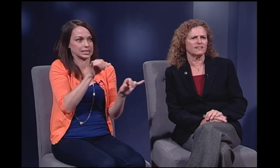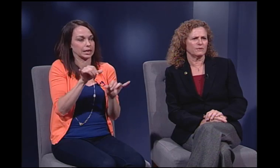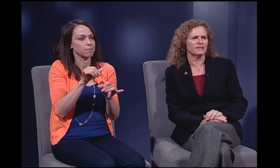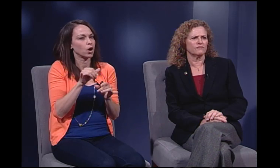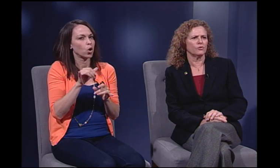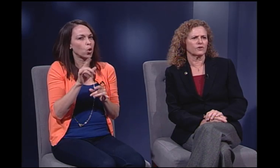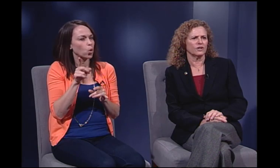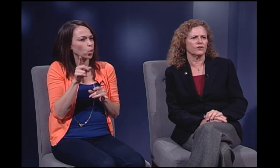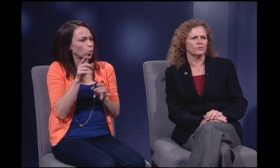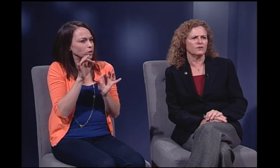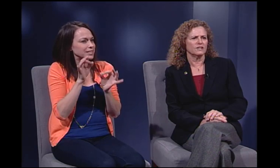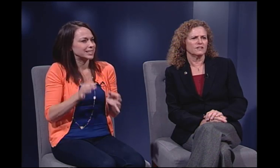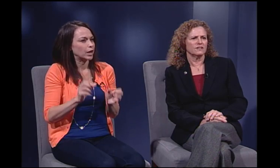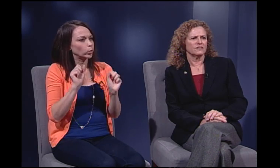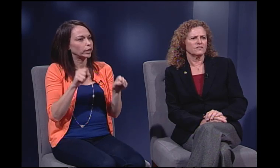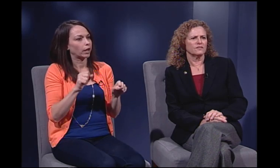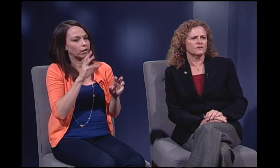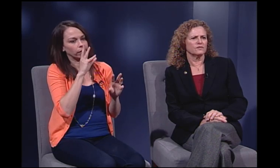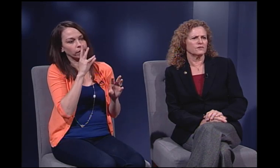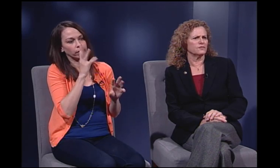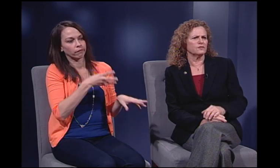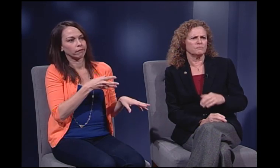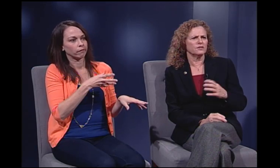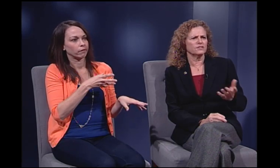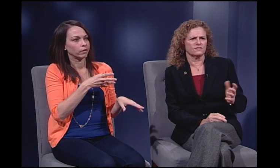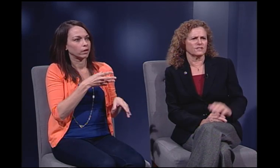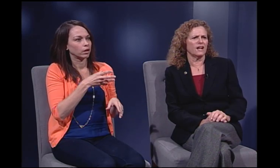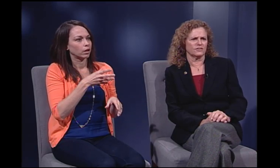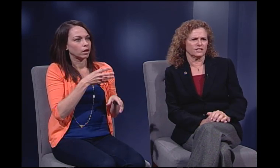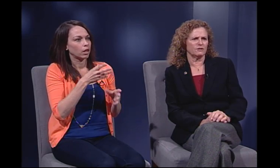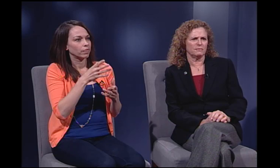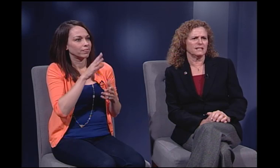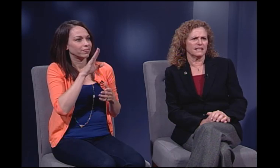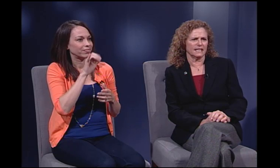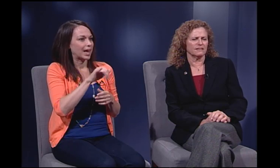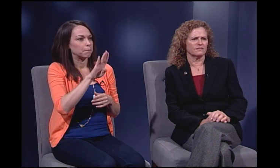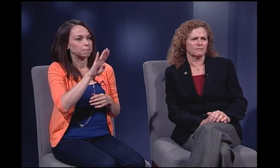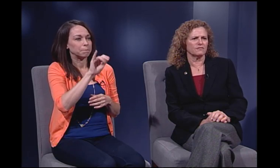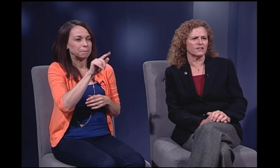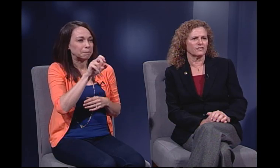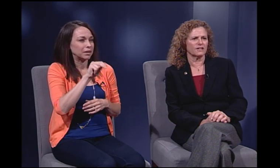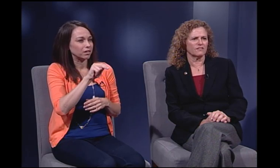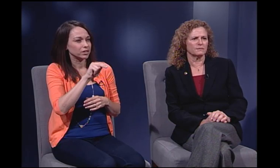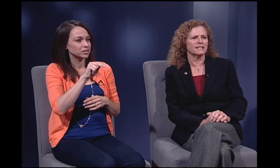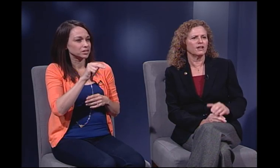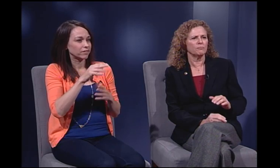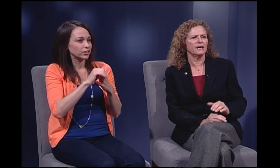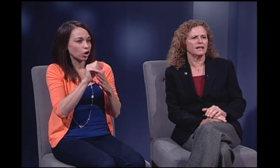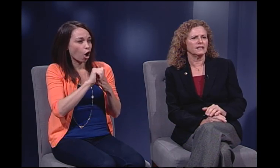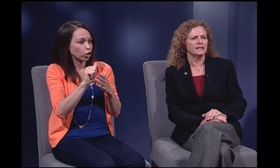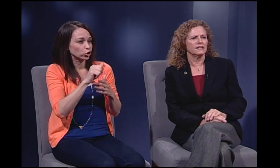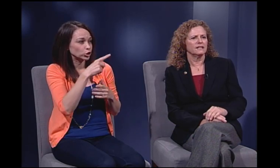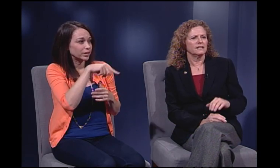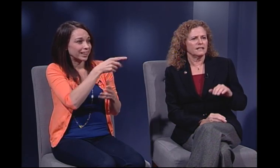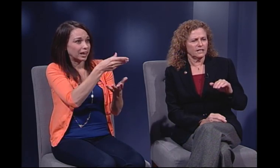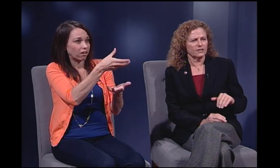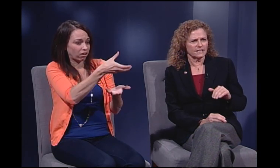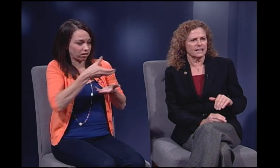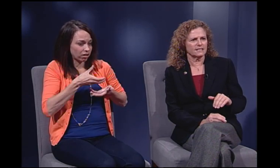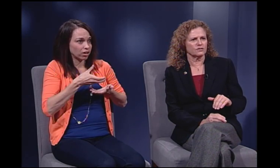that we can forego the billions of dollars that we'd be getting from the federal government to help pay here in Texas